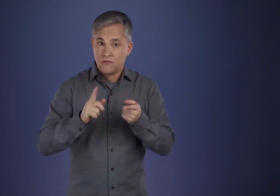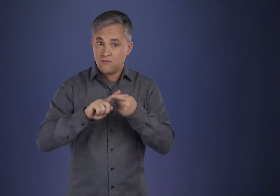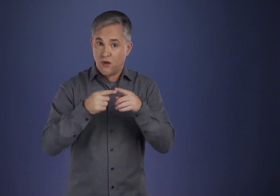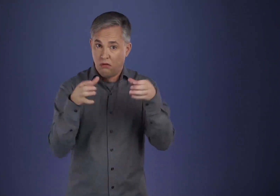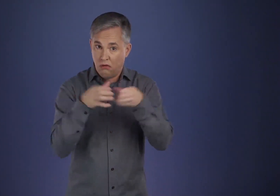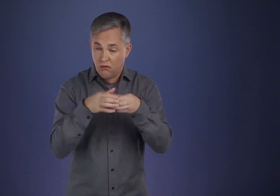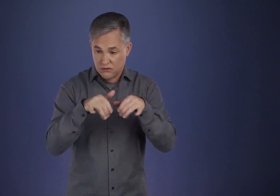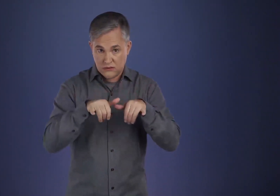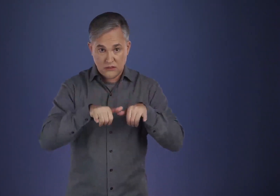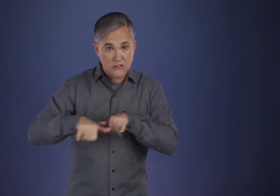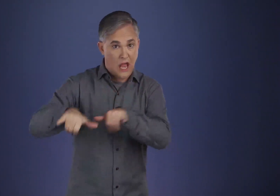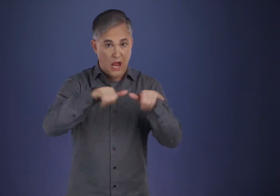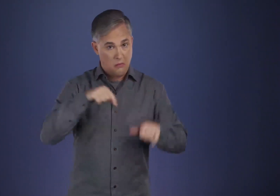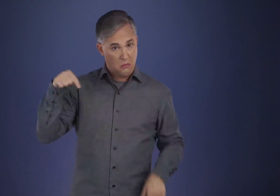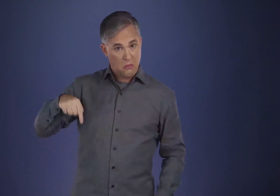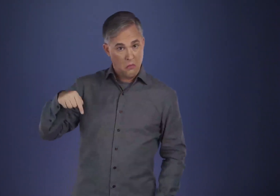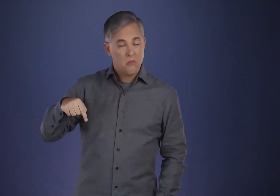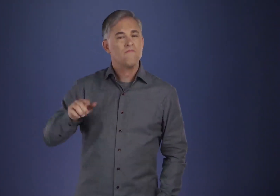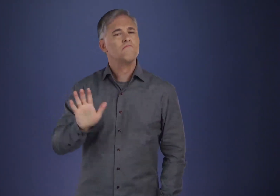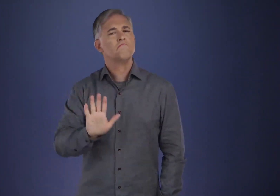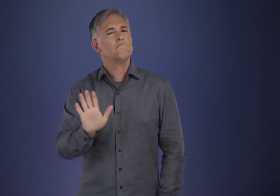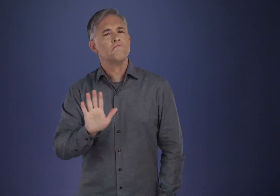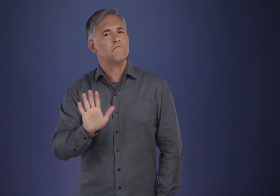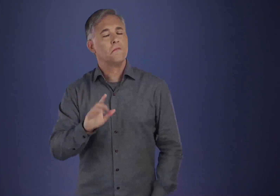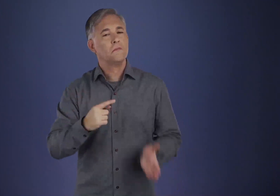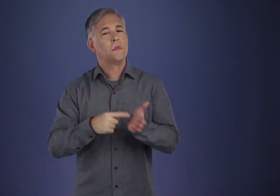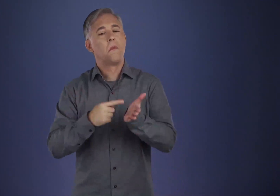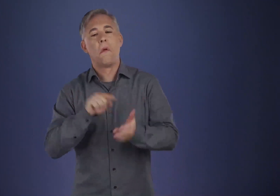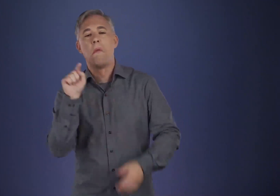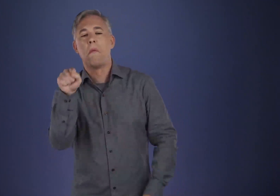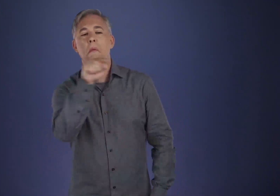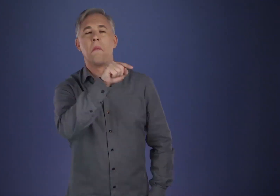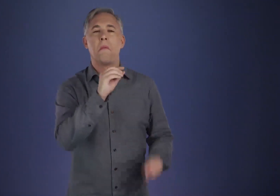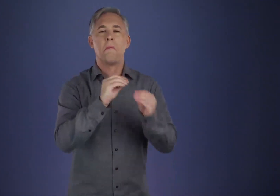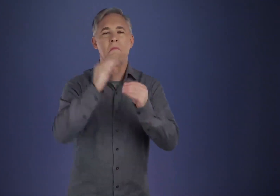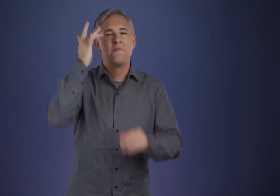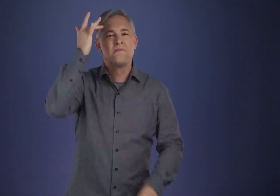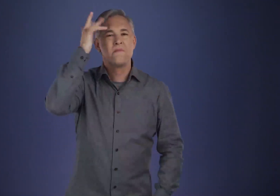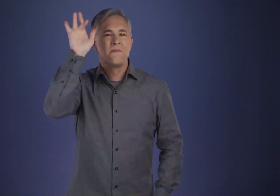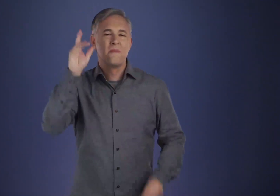True, founders and their friends are sometimes wiser and more humble than this.